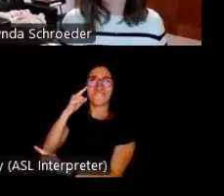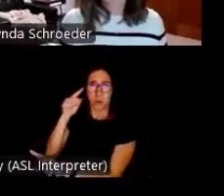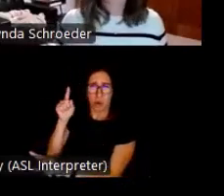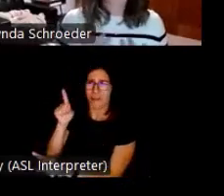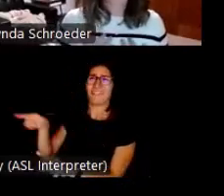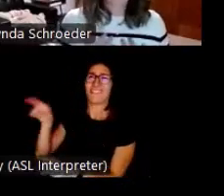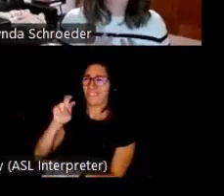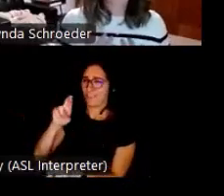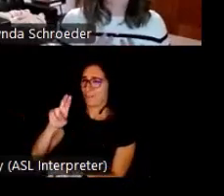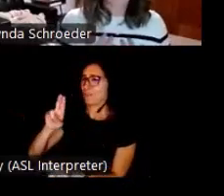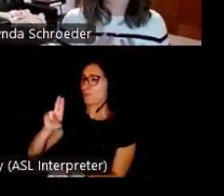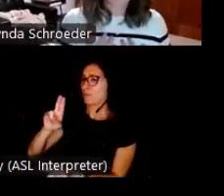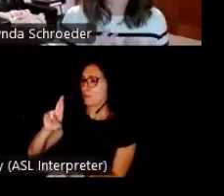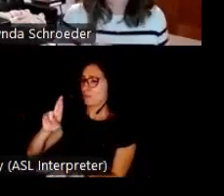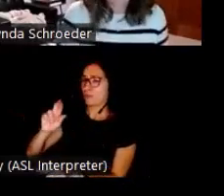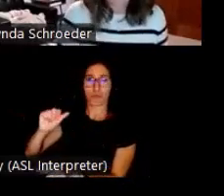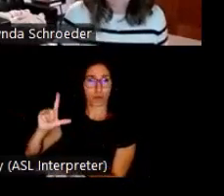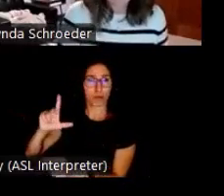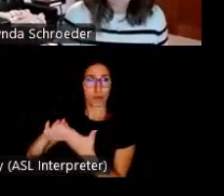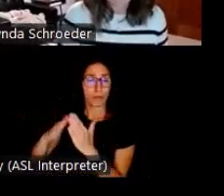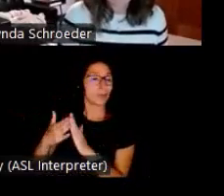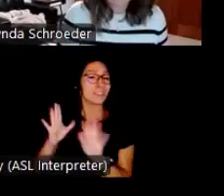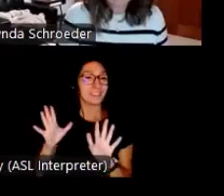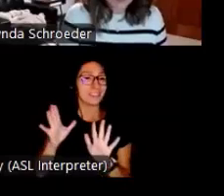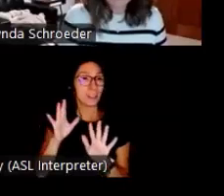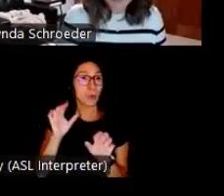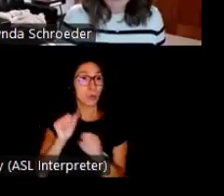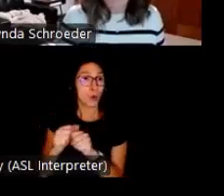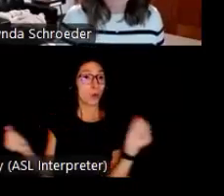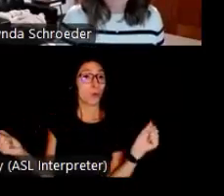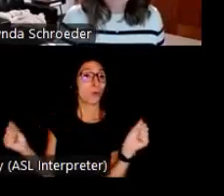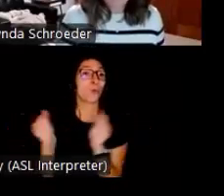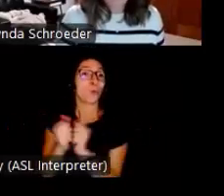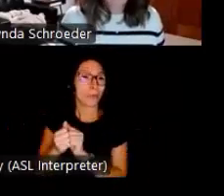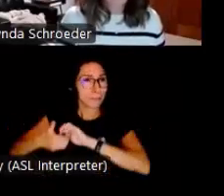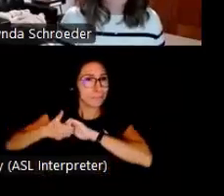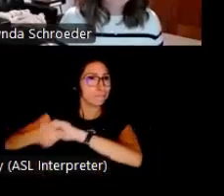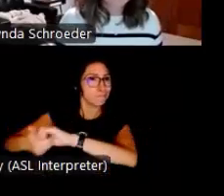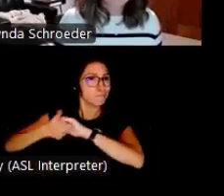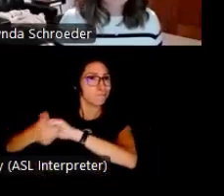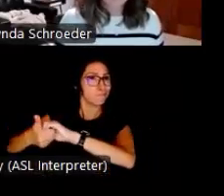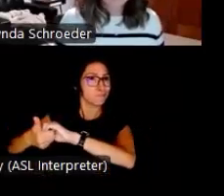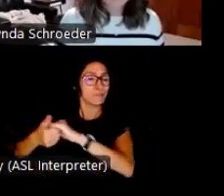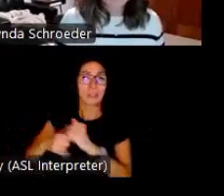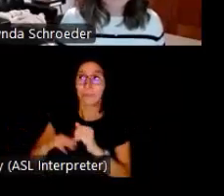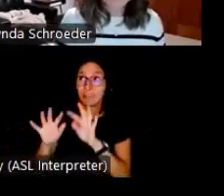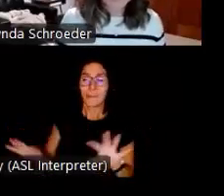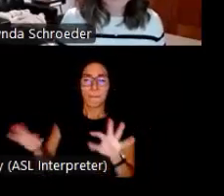We shouldn't be doing work that isn't of value to them. And so if you're in a rural space,